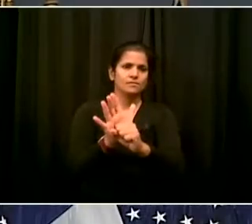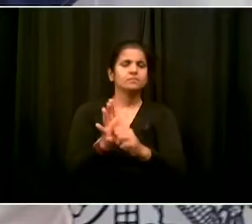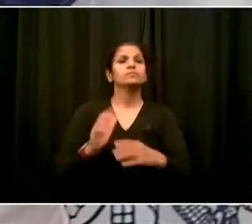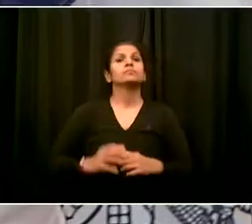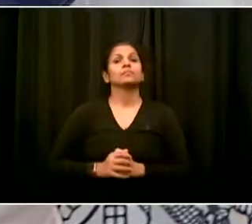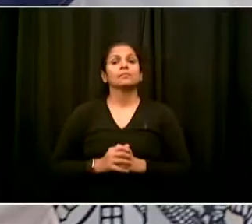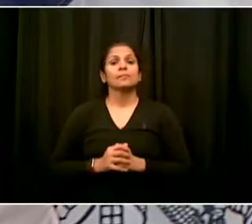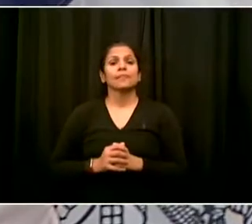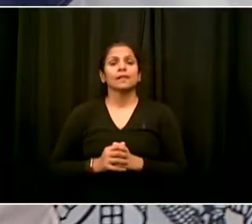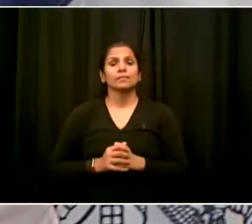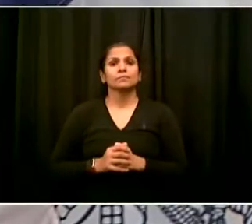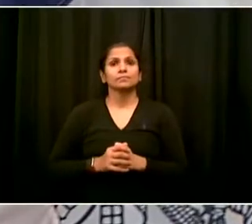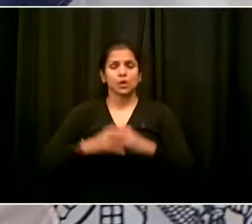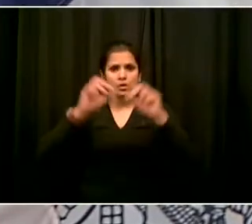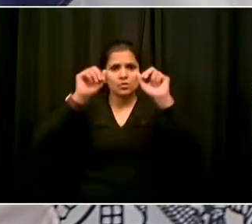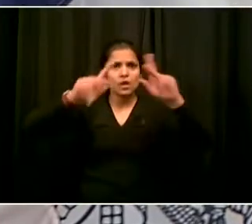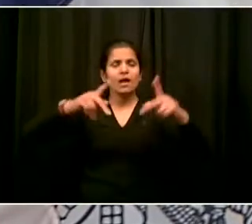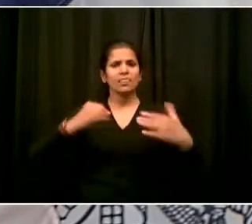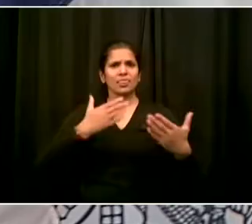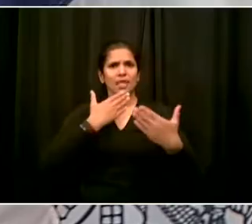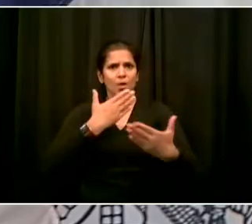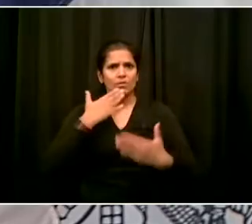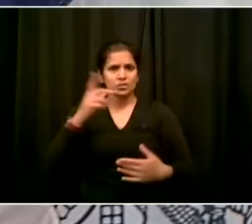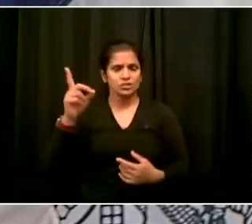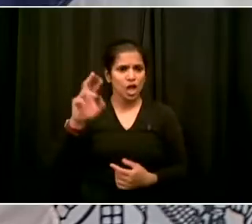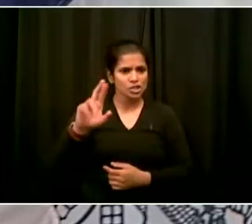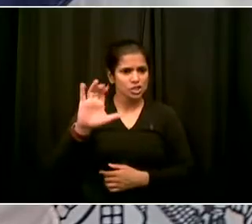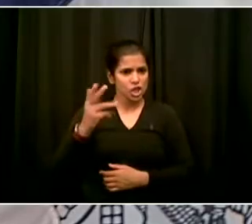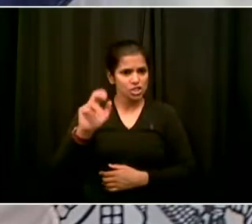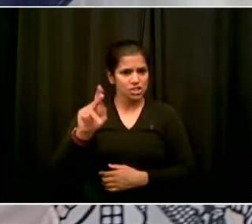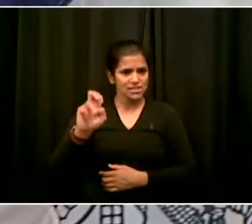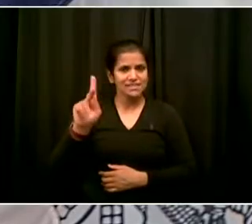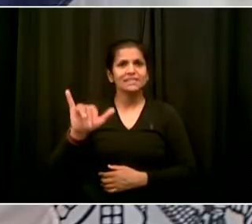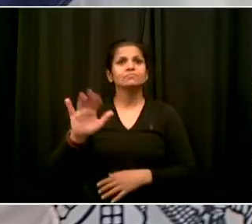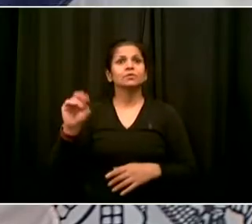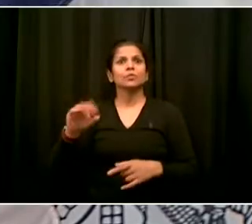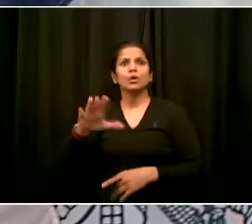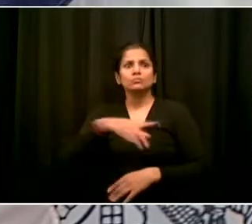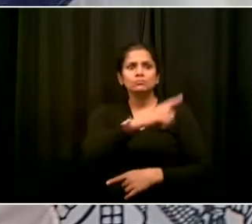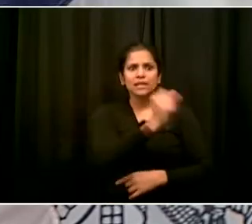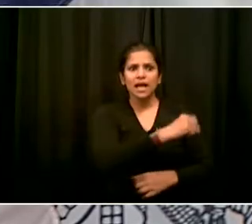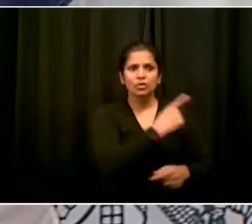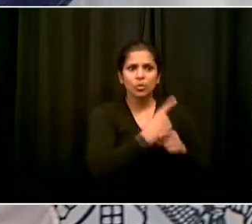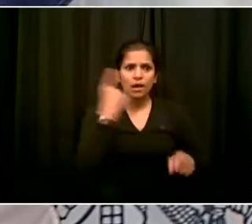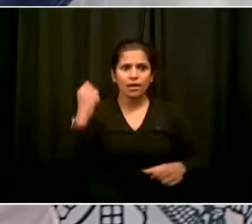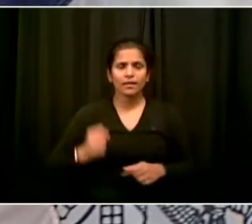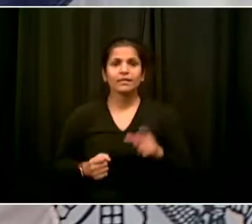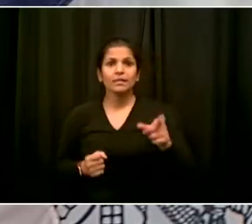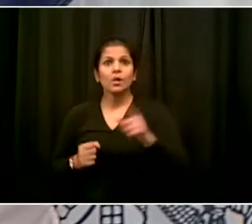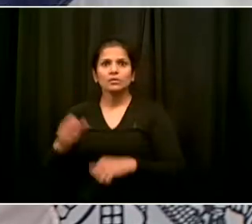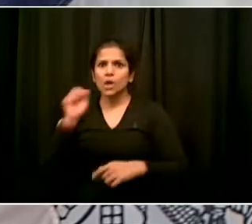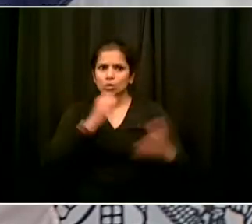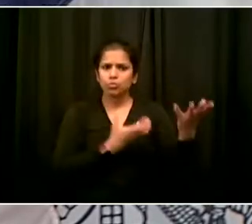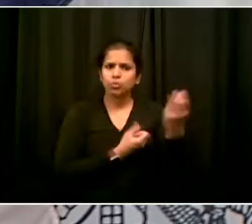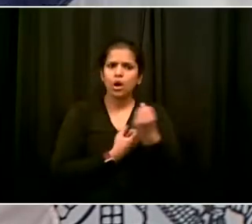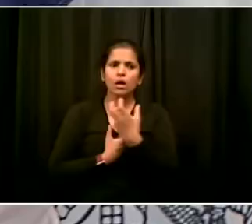THANK YOU. THANK YOU SO MUCH, DOCTOR.